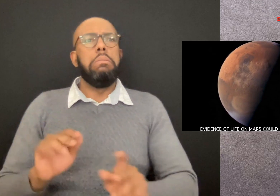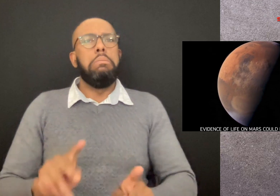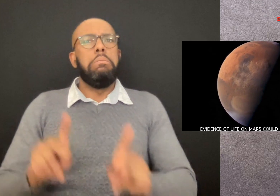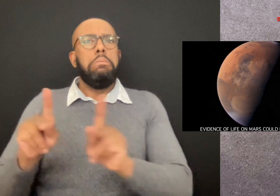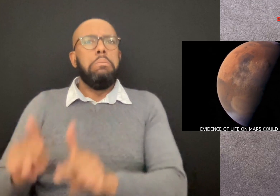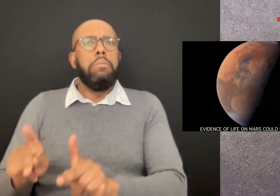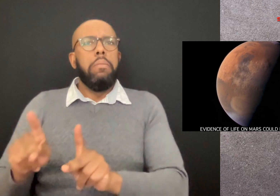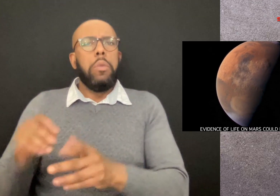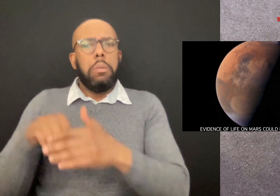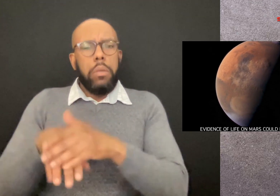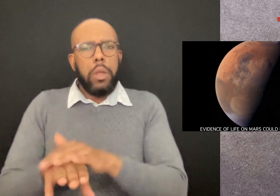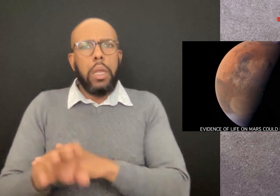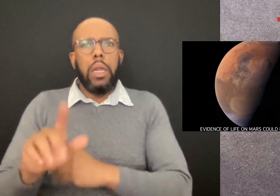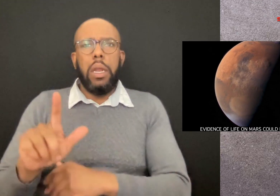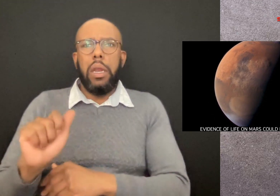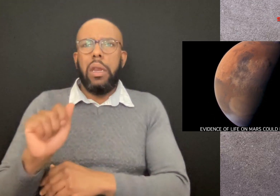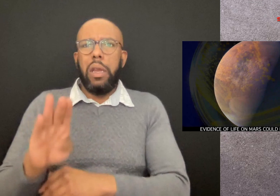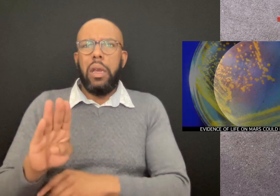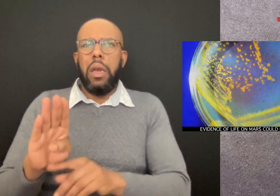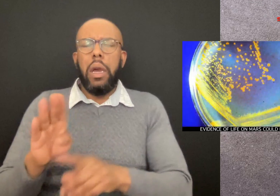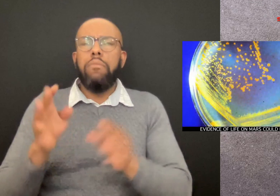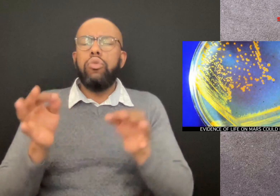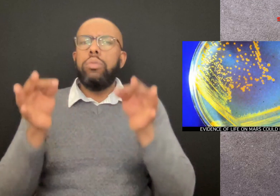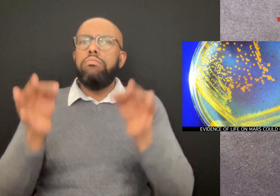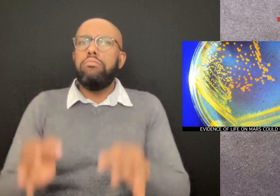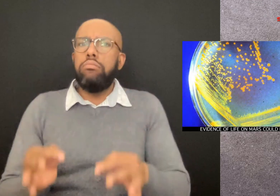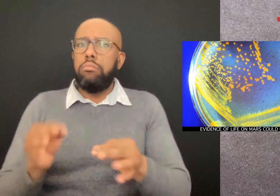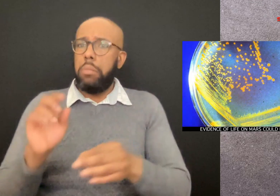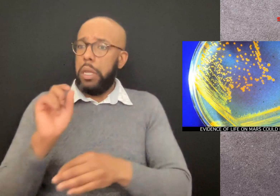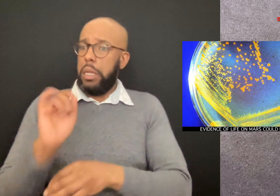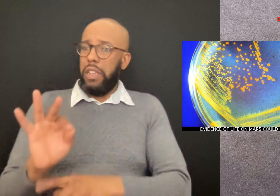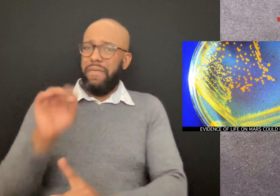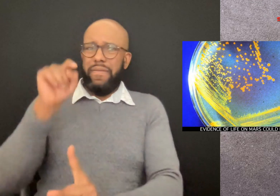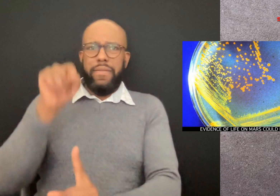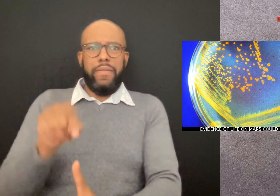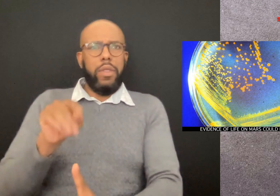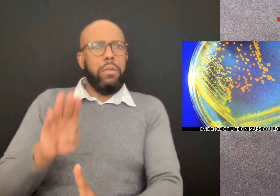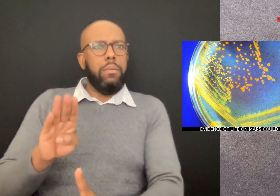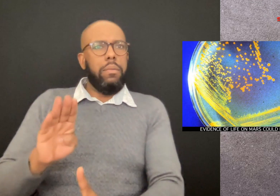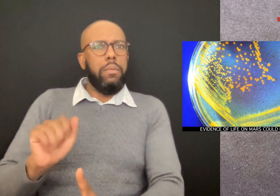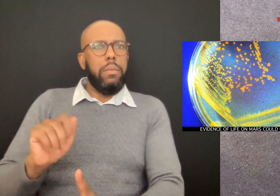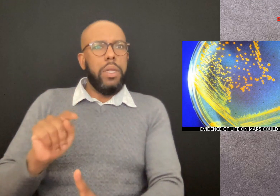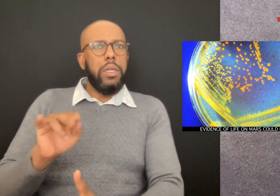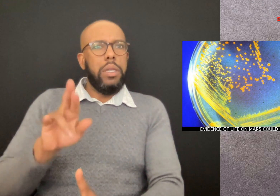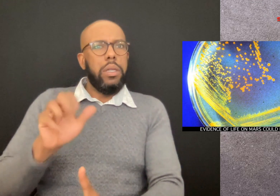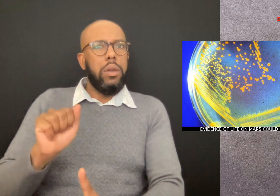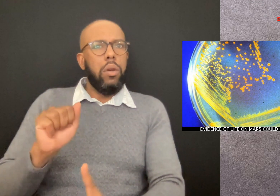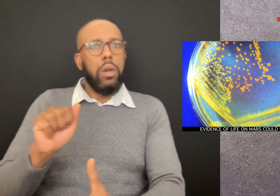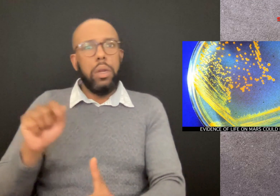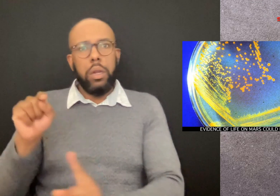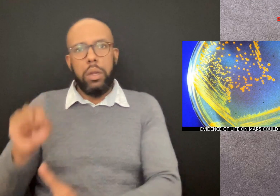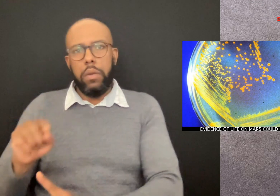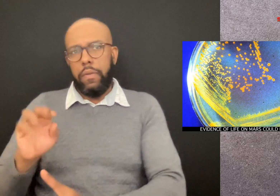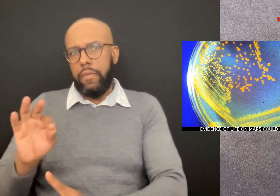Researchers recreated Mars like conditions in the lab to determine if bacteria and fungi would survive.